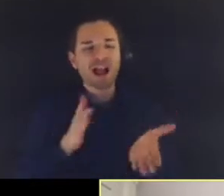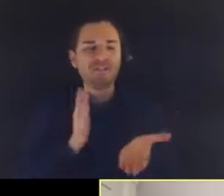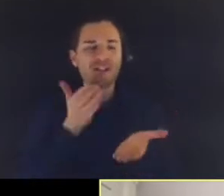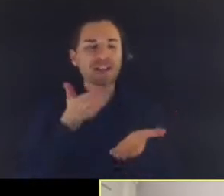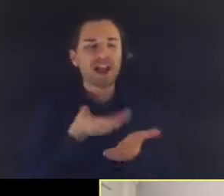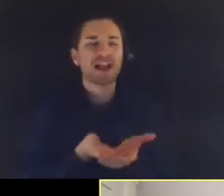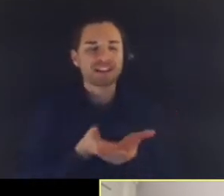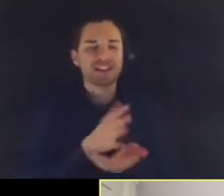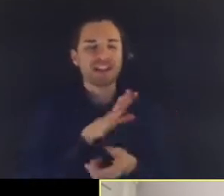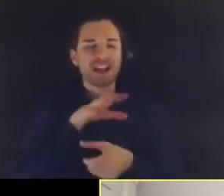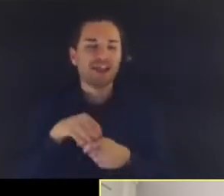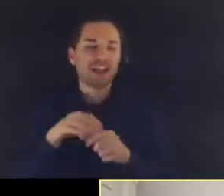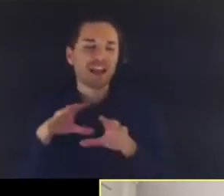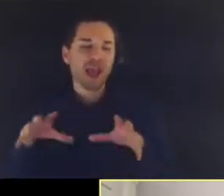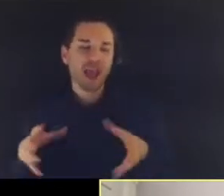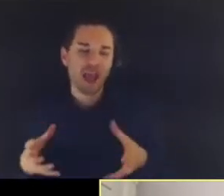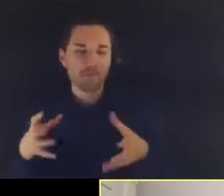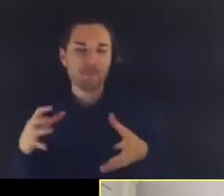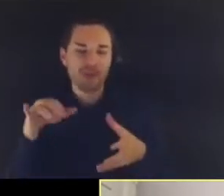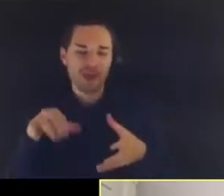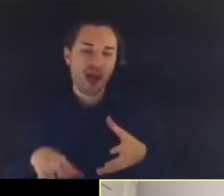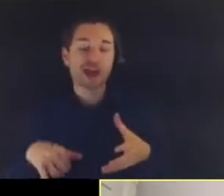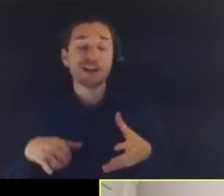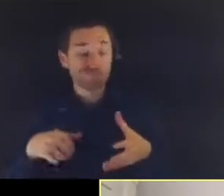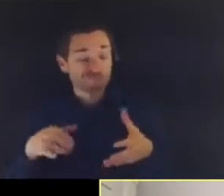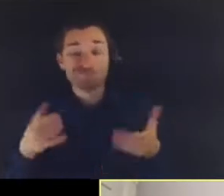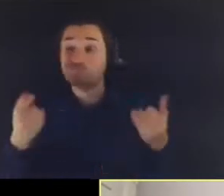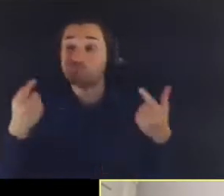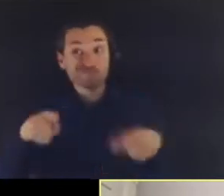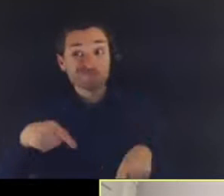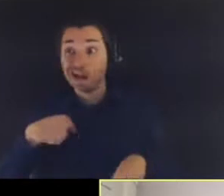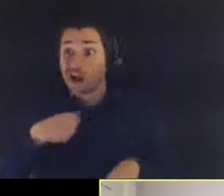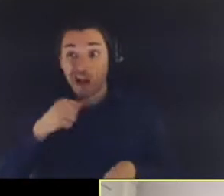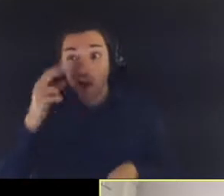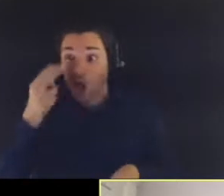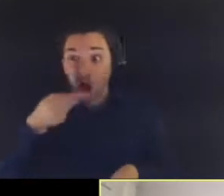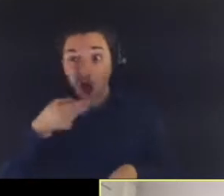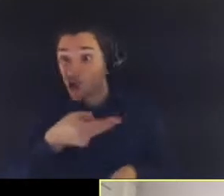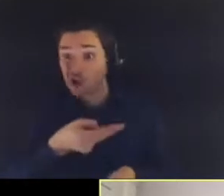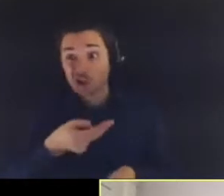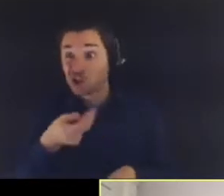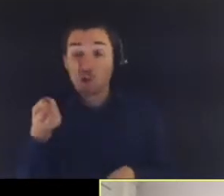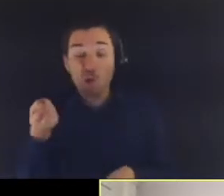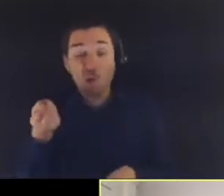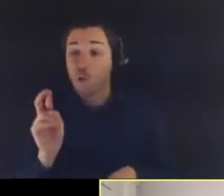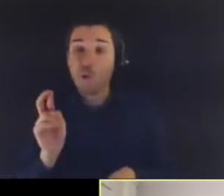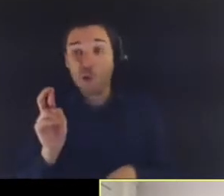were not hired or were ranked lower because of my disability I would not want to work